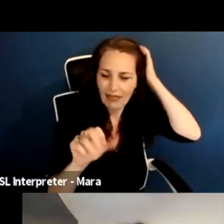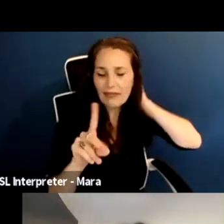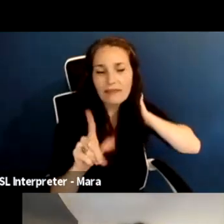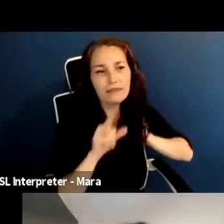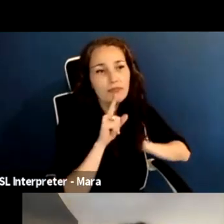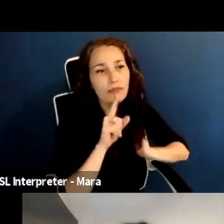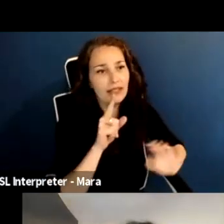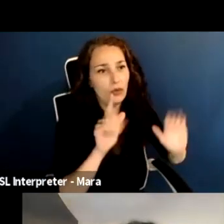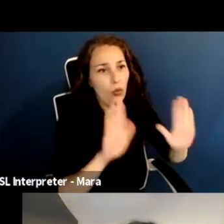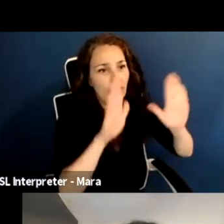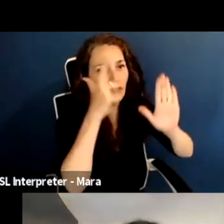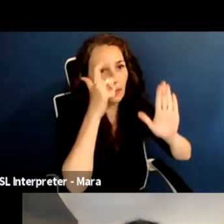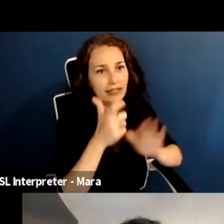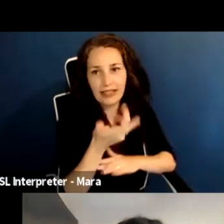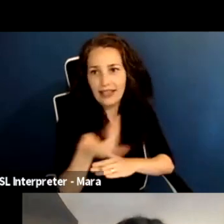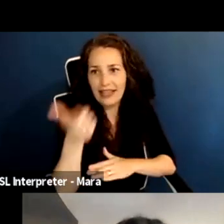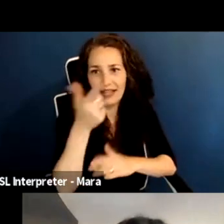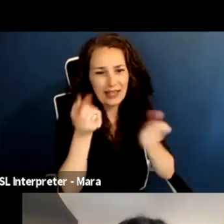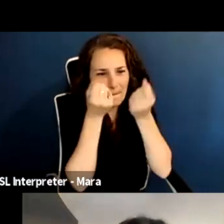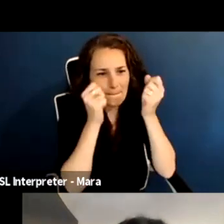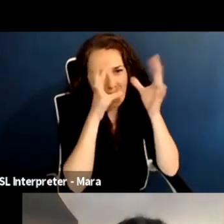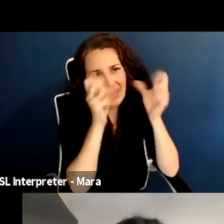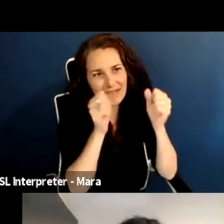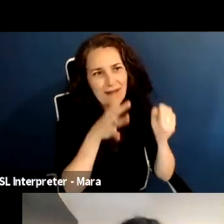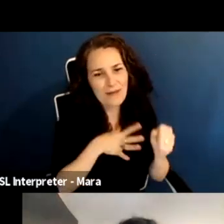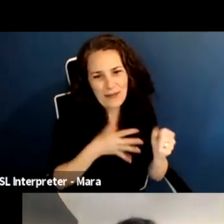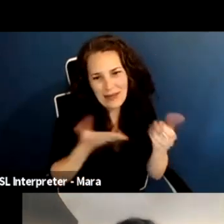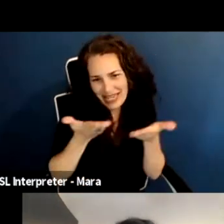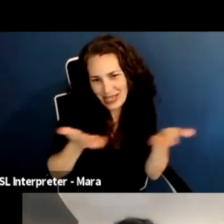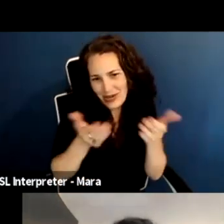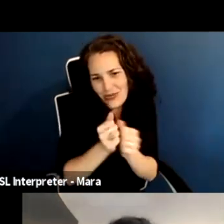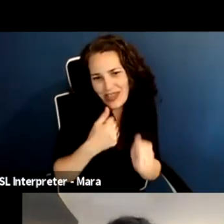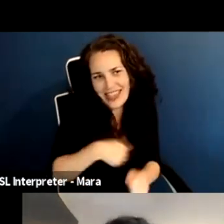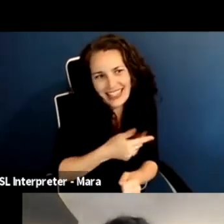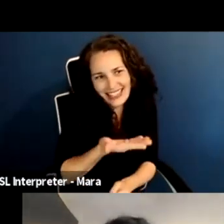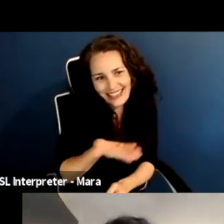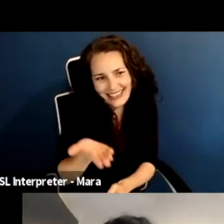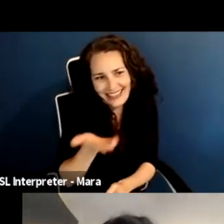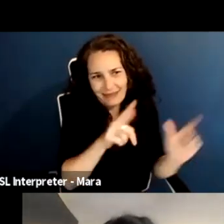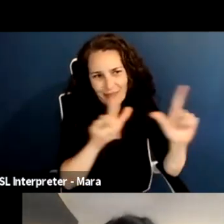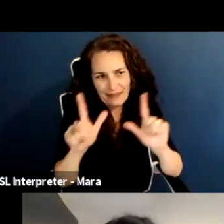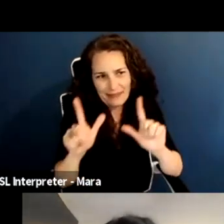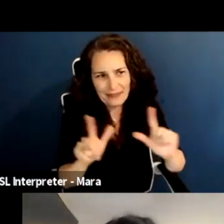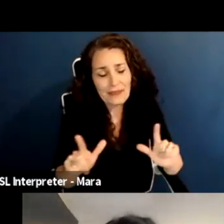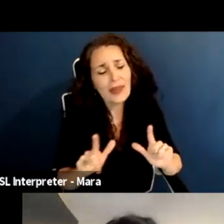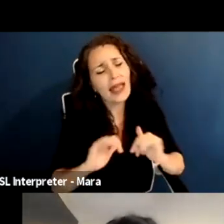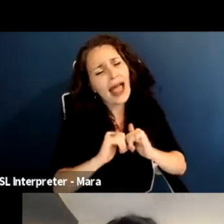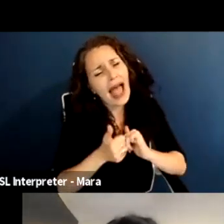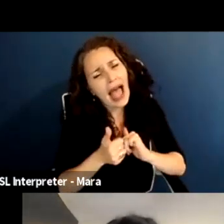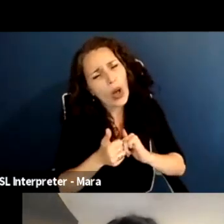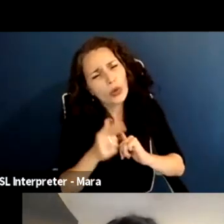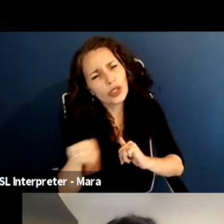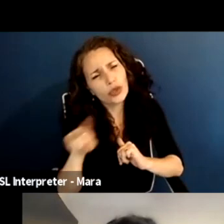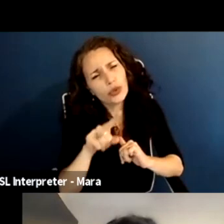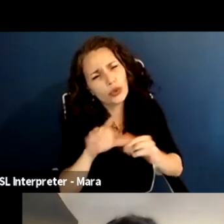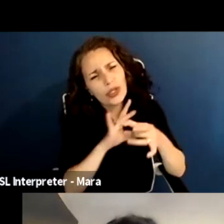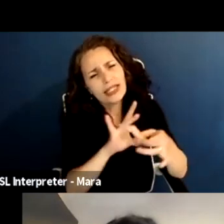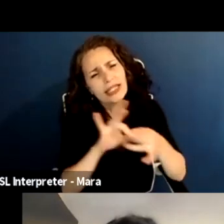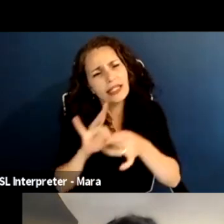three of the amazing women that you profiled here with us. So how did you connect? What was the selection process?